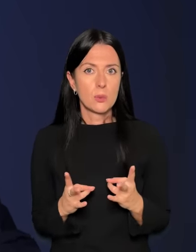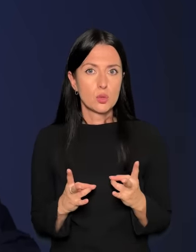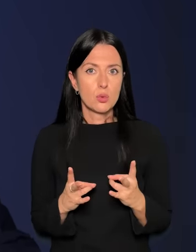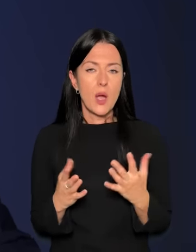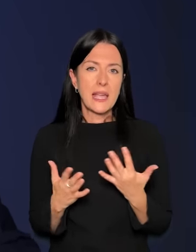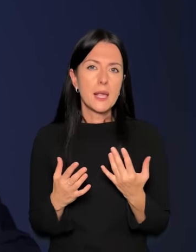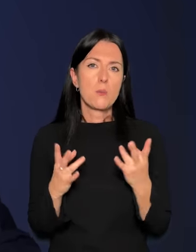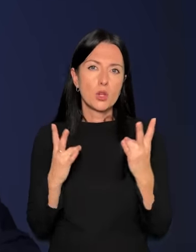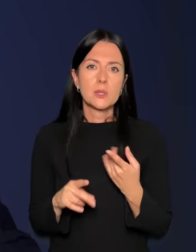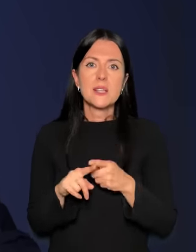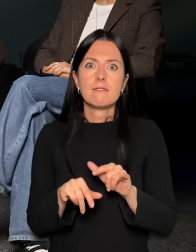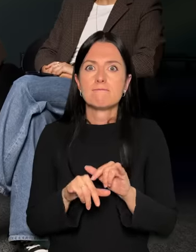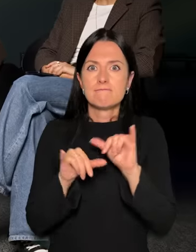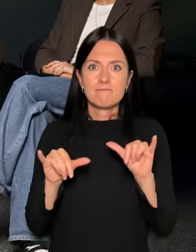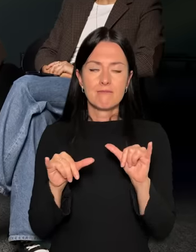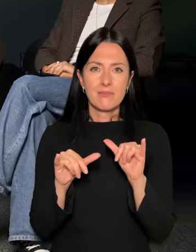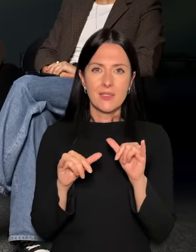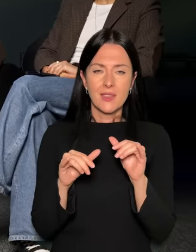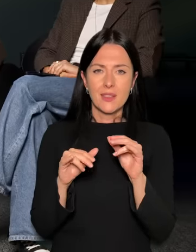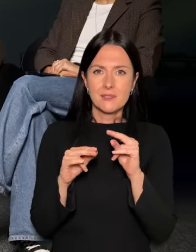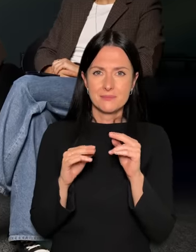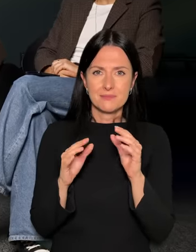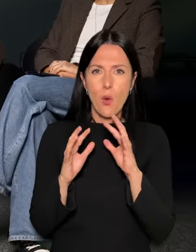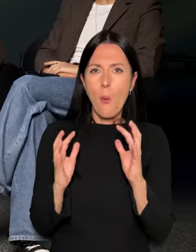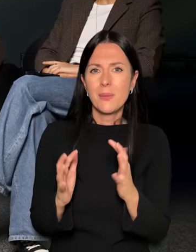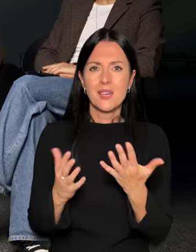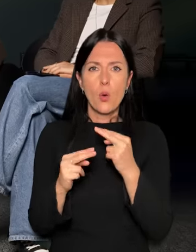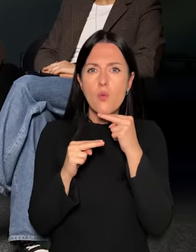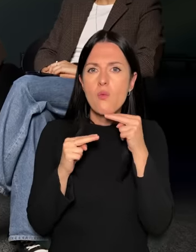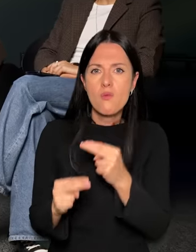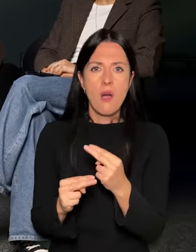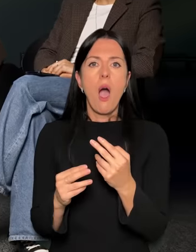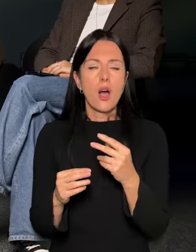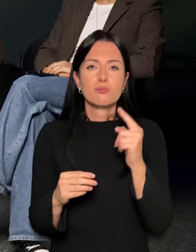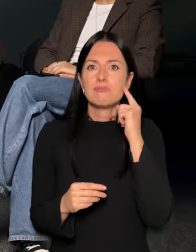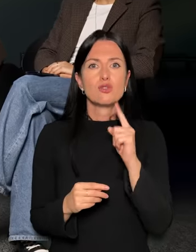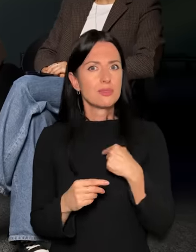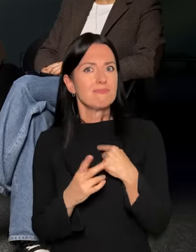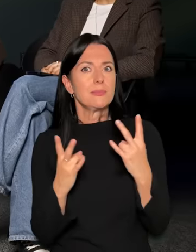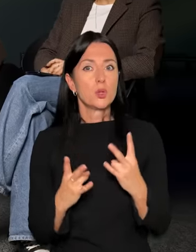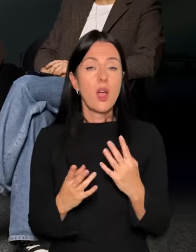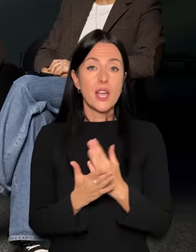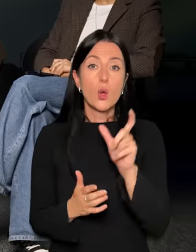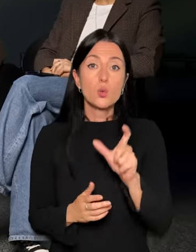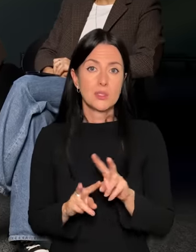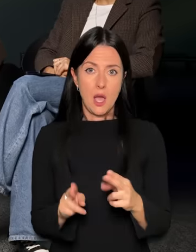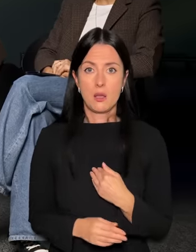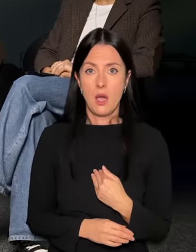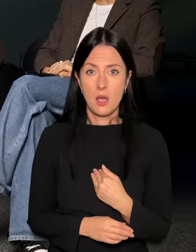they require this overprotectiveness, they need attention so that they understand that they are needed. Yes. And there are people like me,